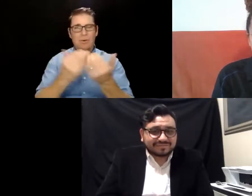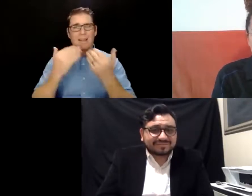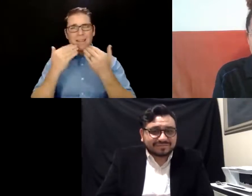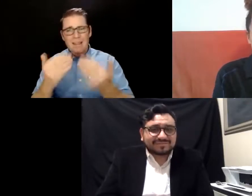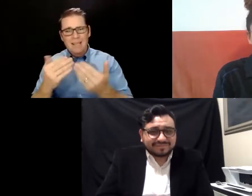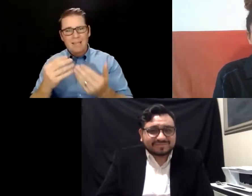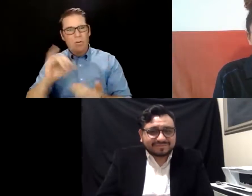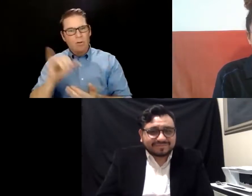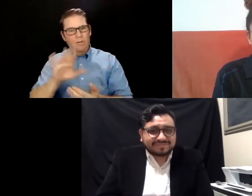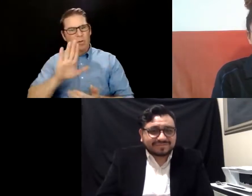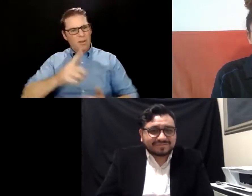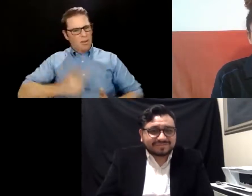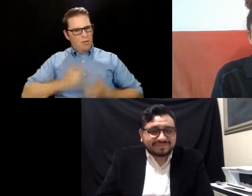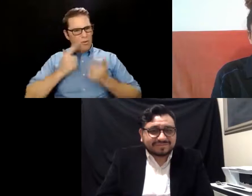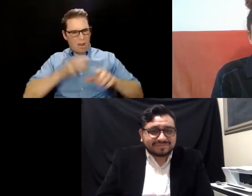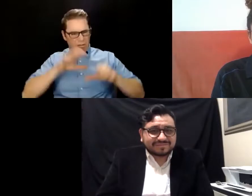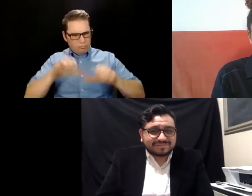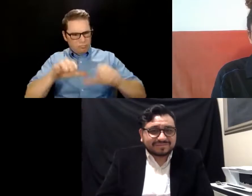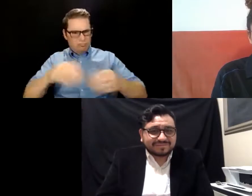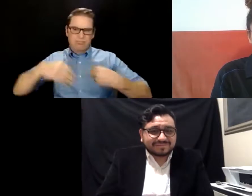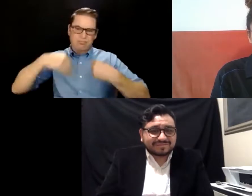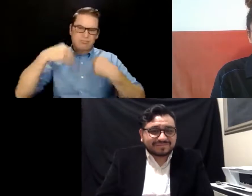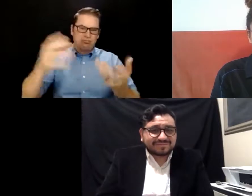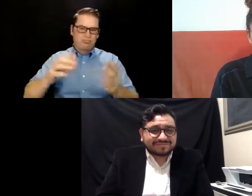And yeah.